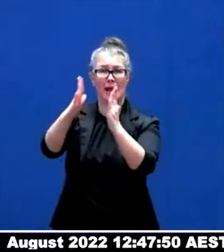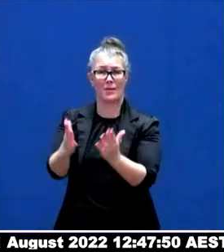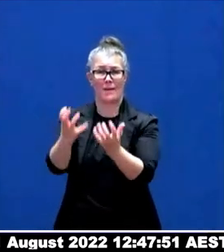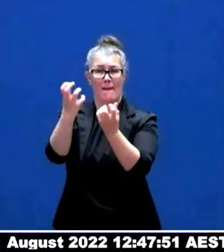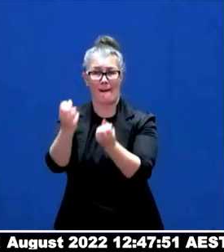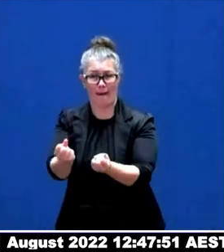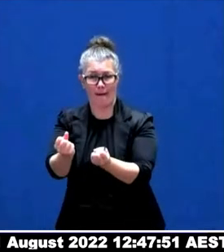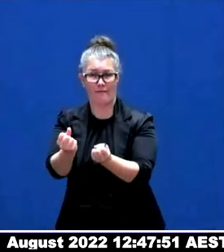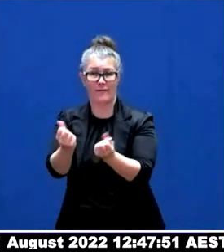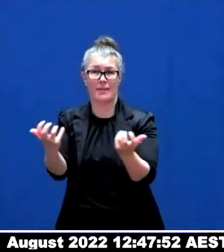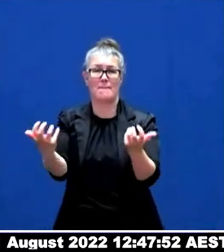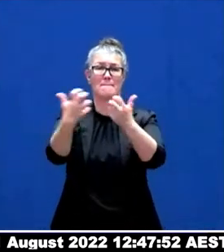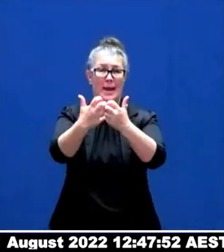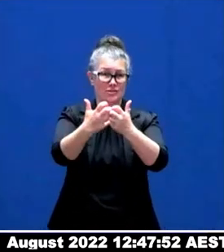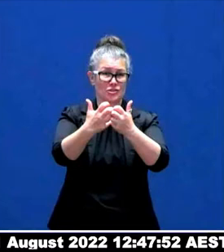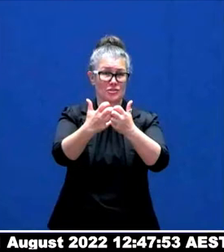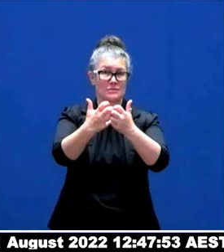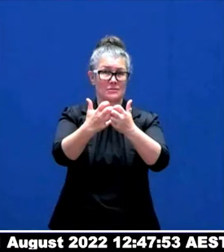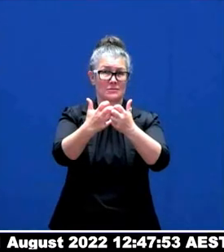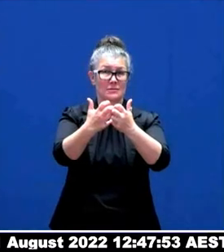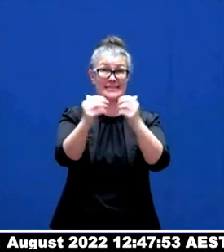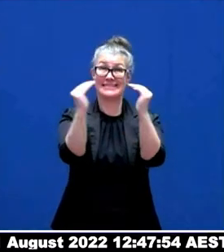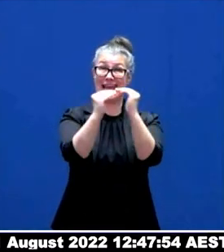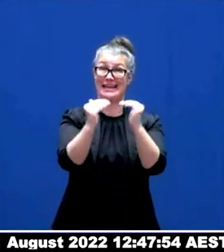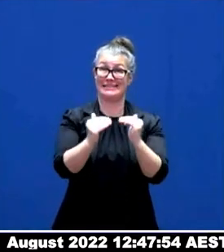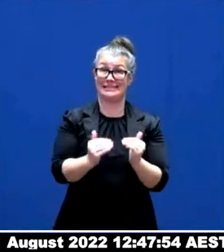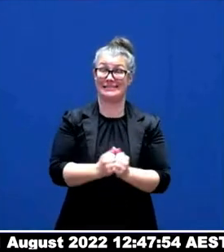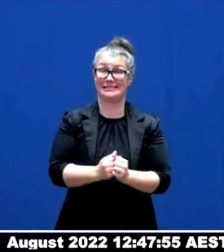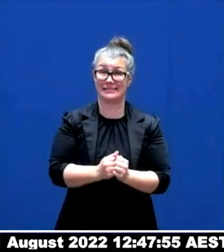housing standards. And that's not just new builds.